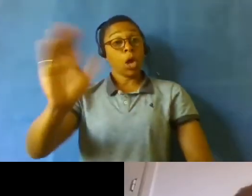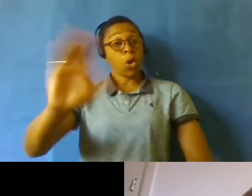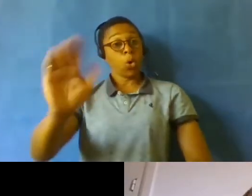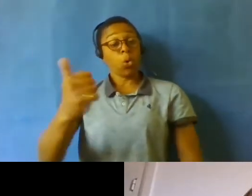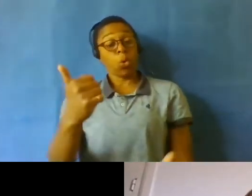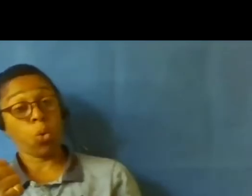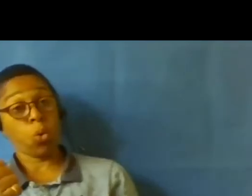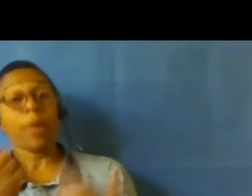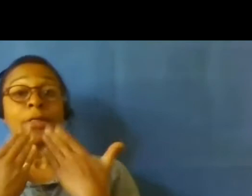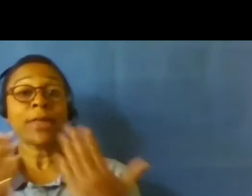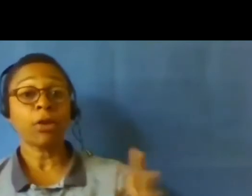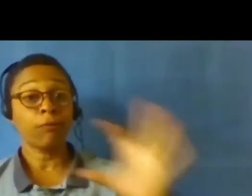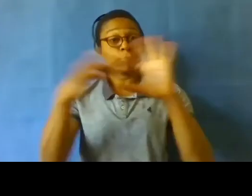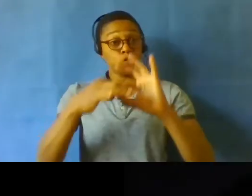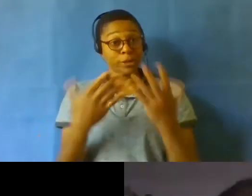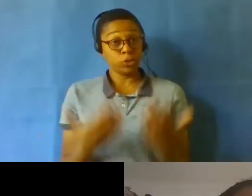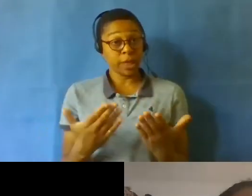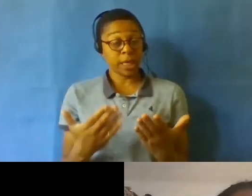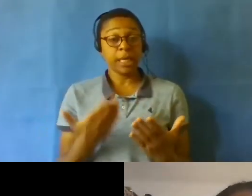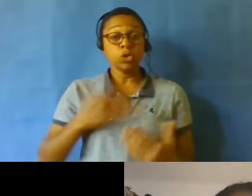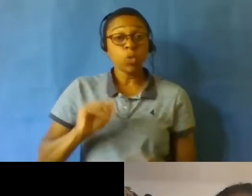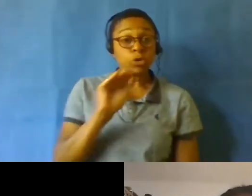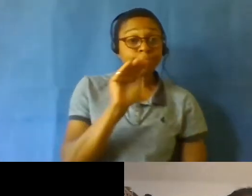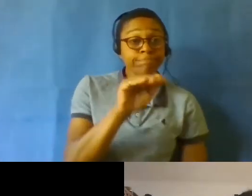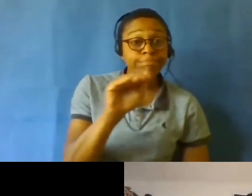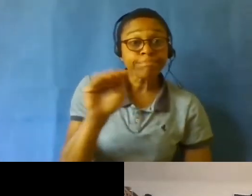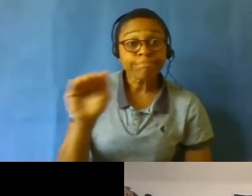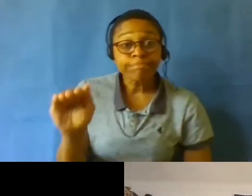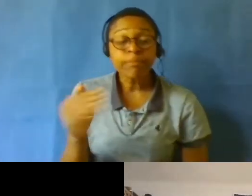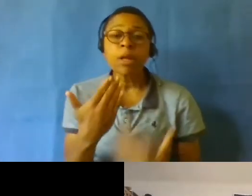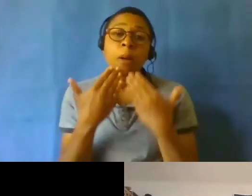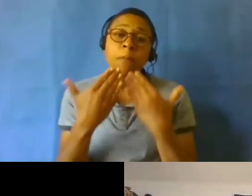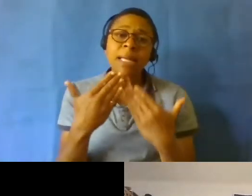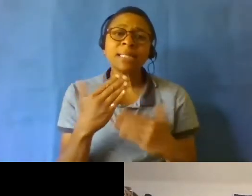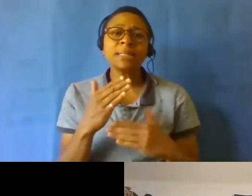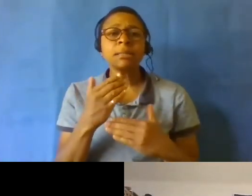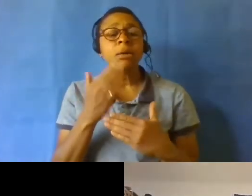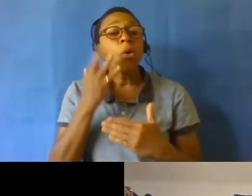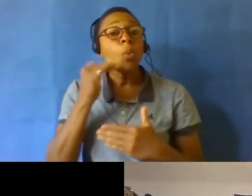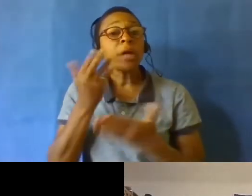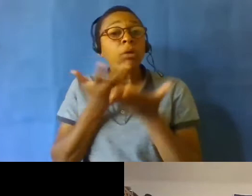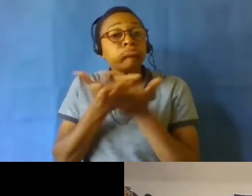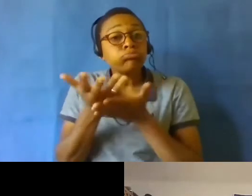just a reminder to speak slowly and clearly if possible to help our